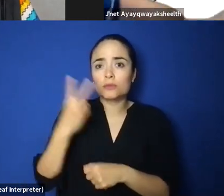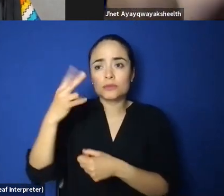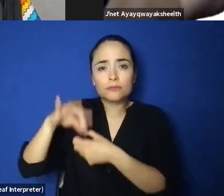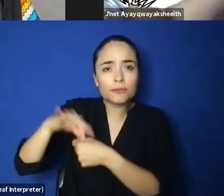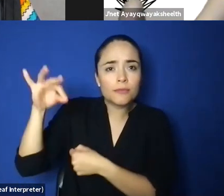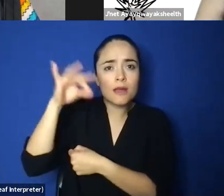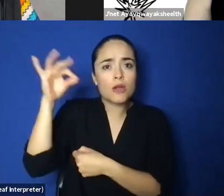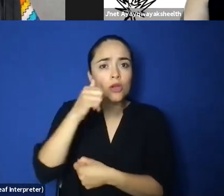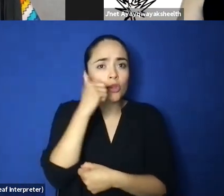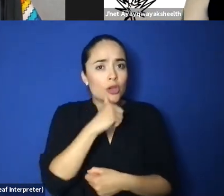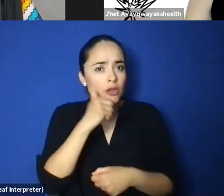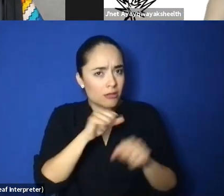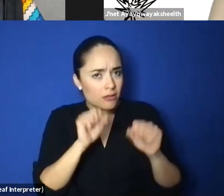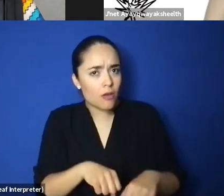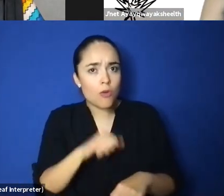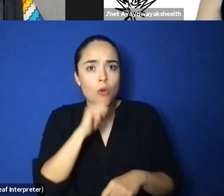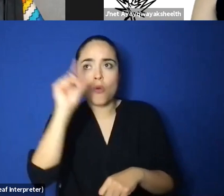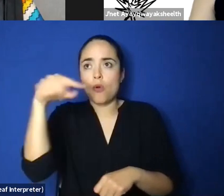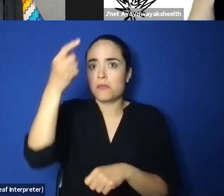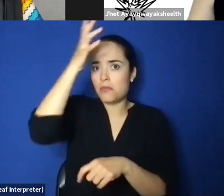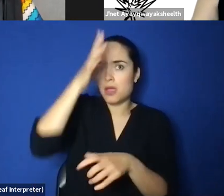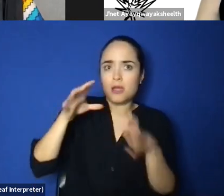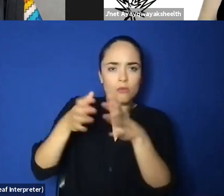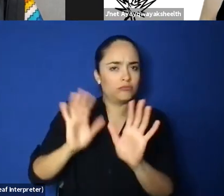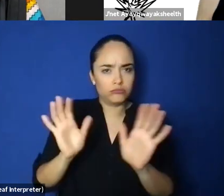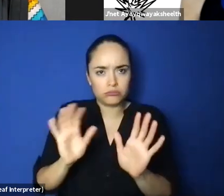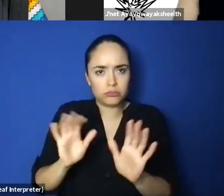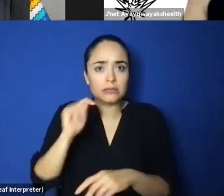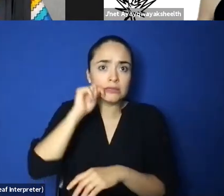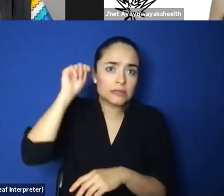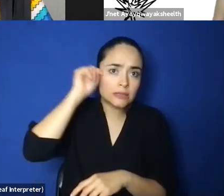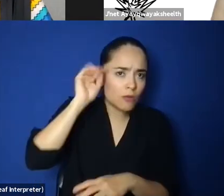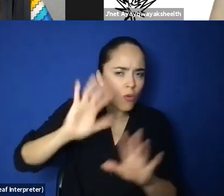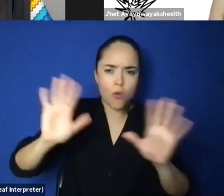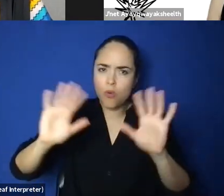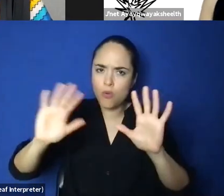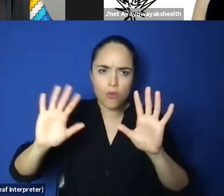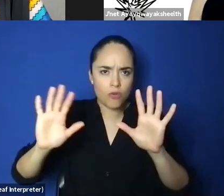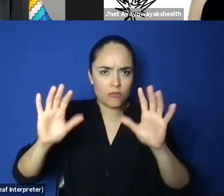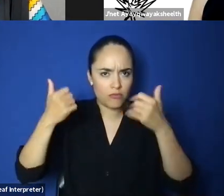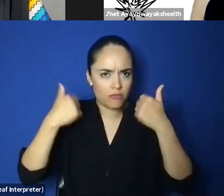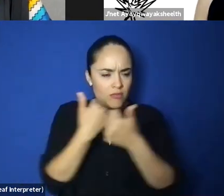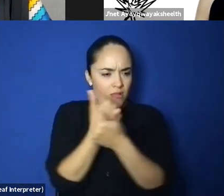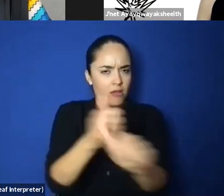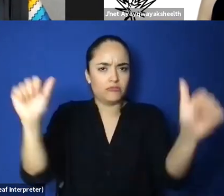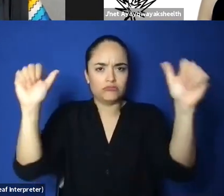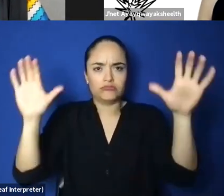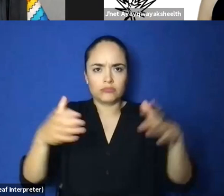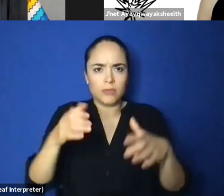a boy's job, right? Or a teenager's job. So you're seeing more and more of that kind of come back.